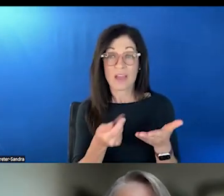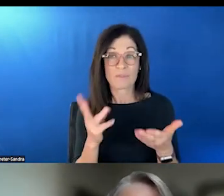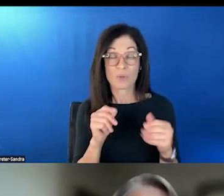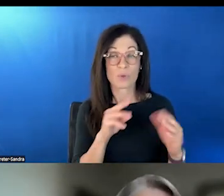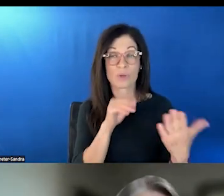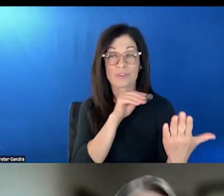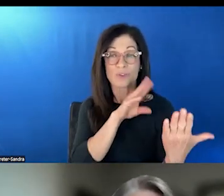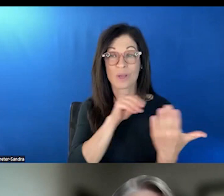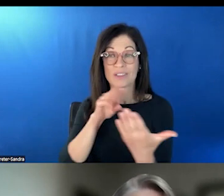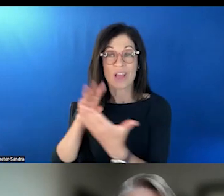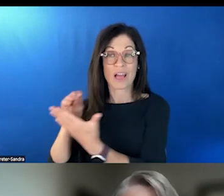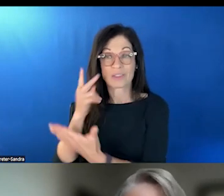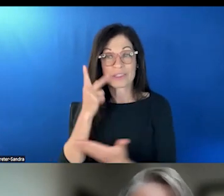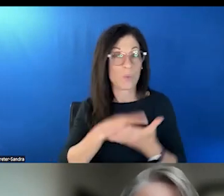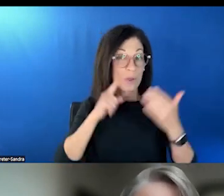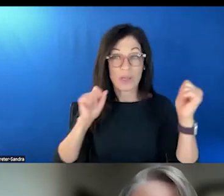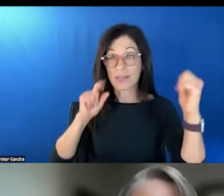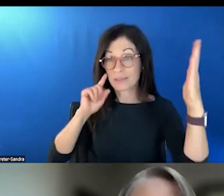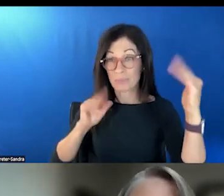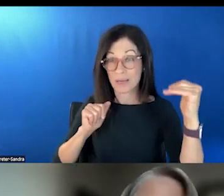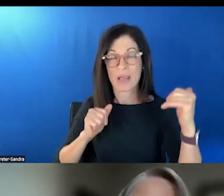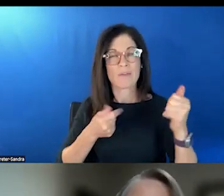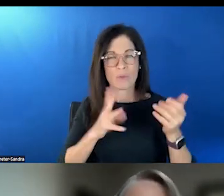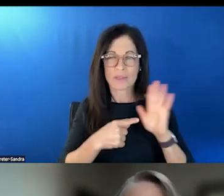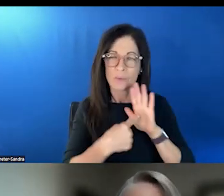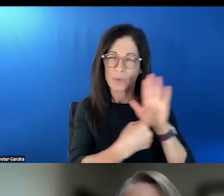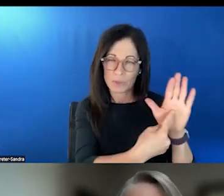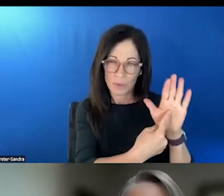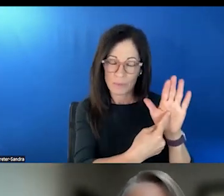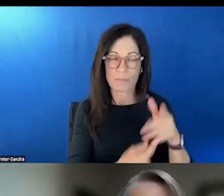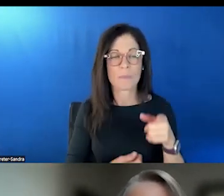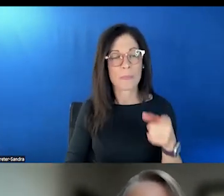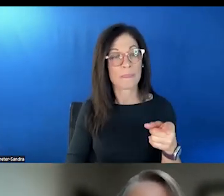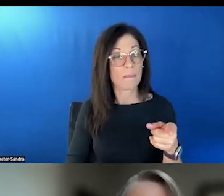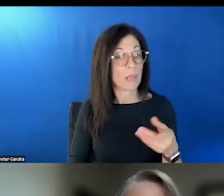THAT YOU CAN EXPECT. IT IS EASY TO FOLLOW.